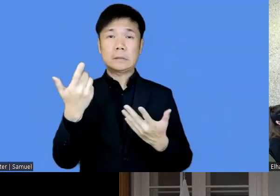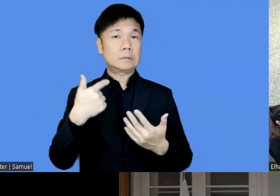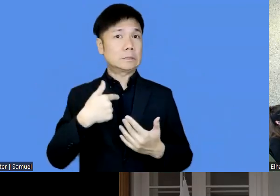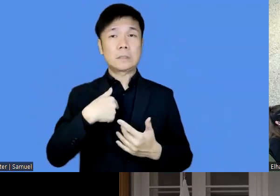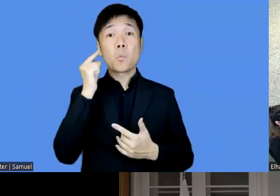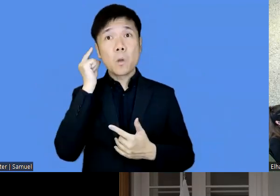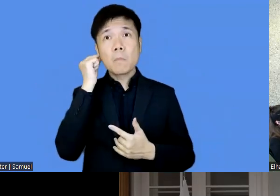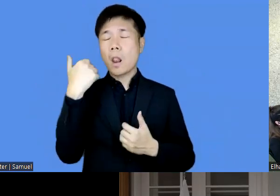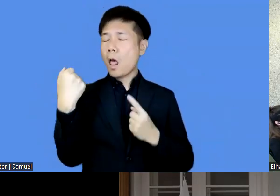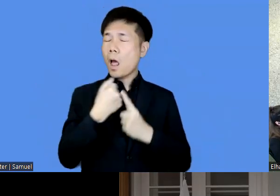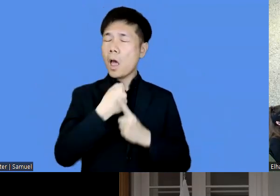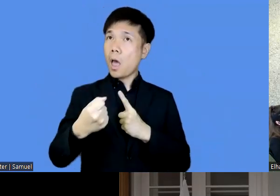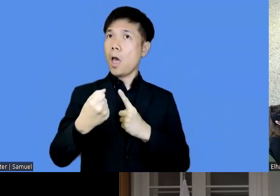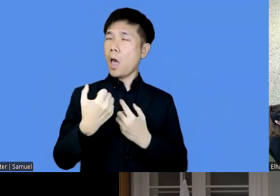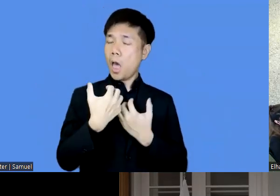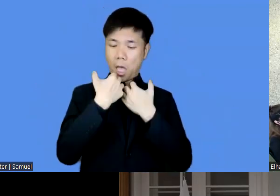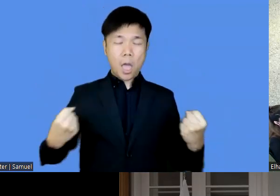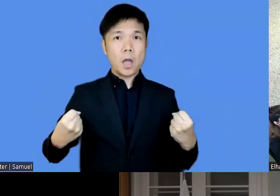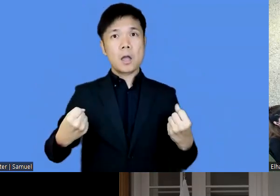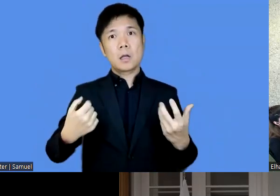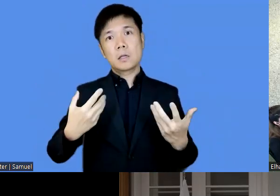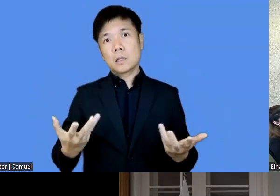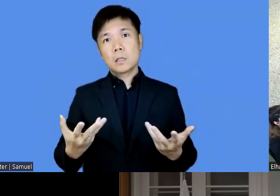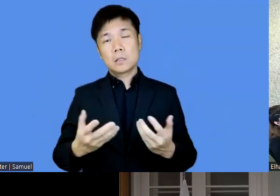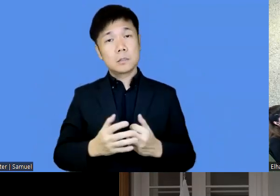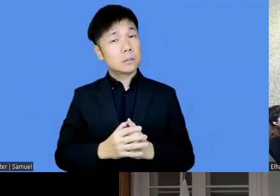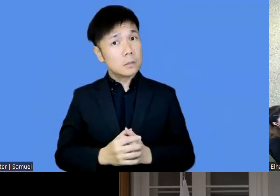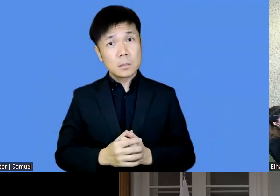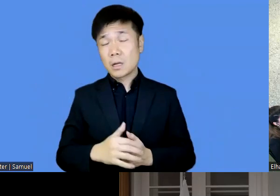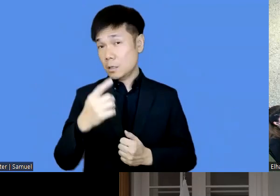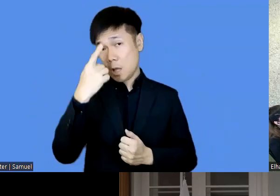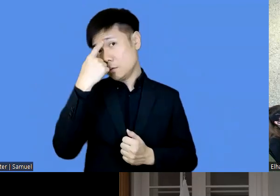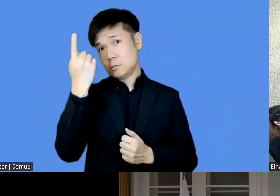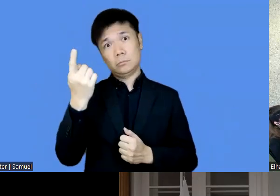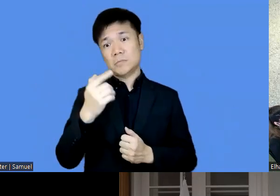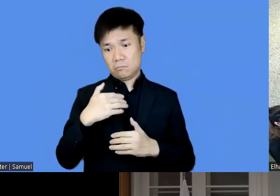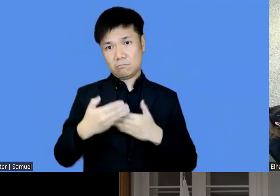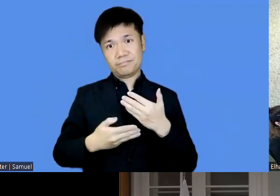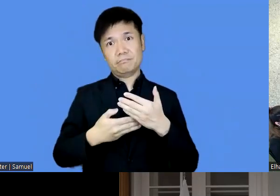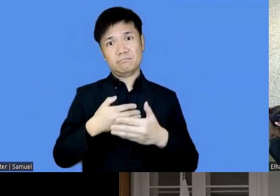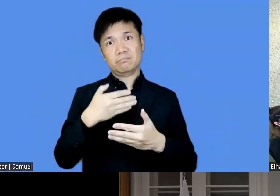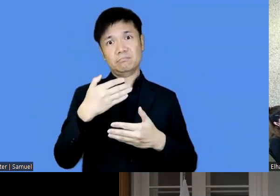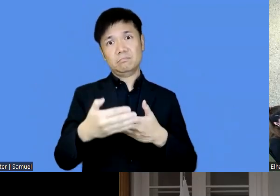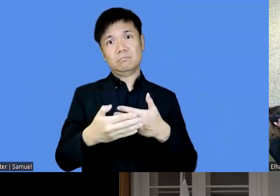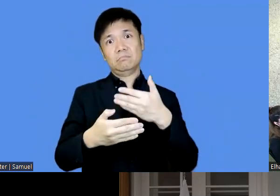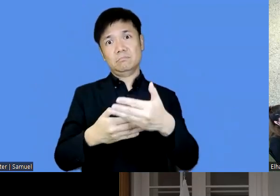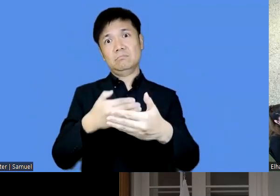How these things like have unfortunately like a domino effect and work unfortunately all